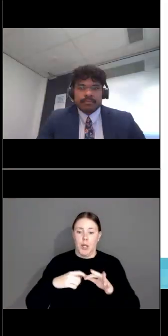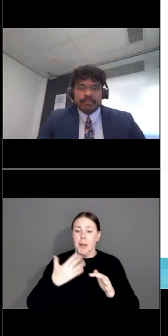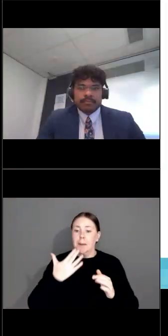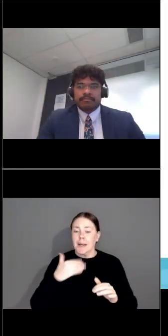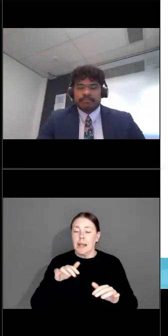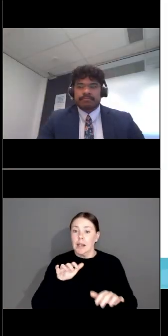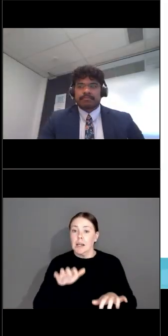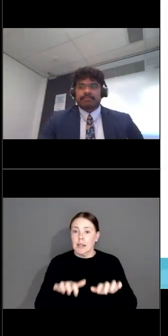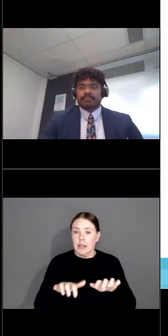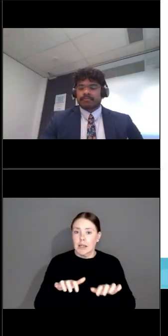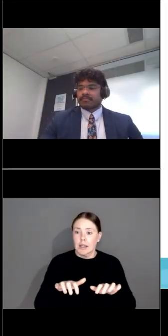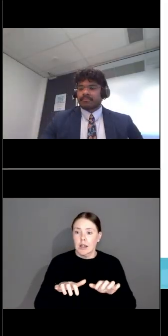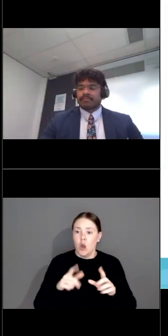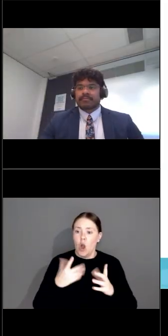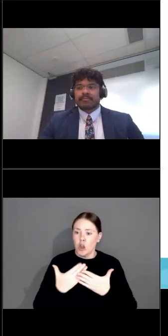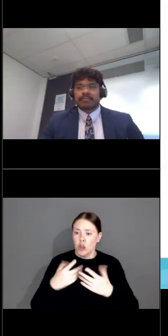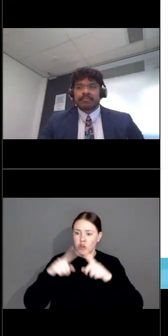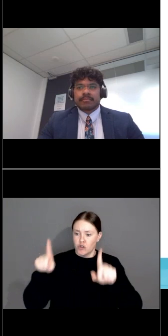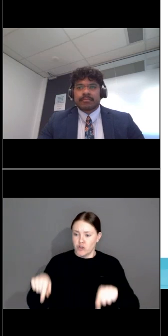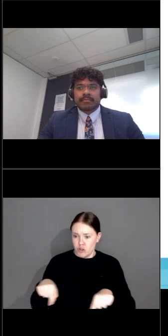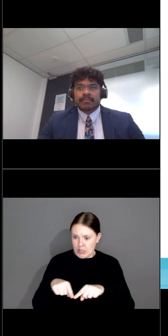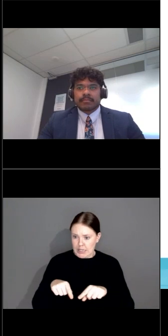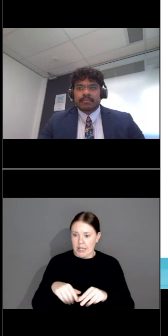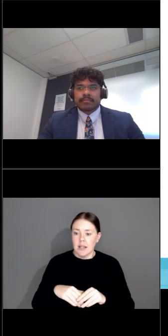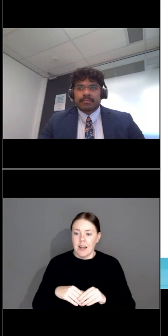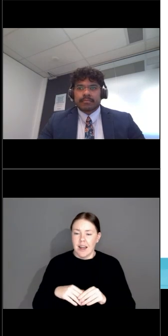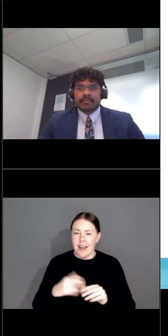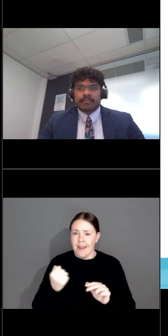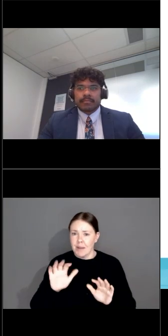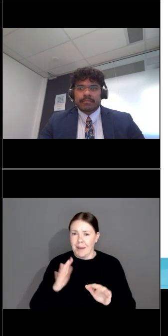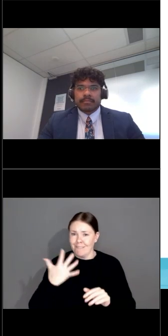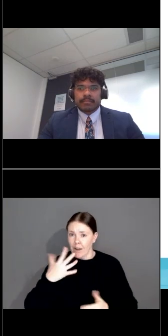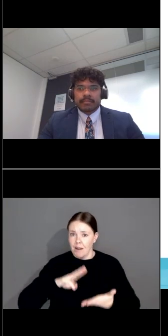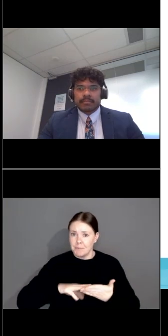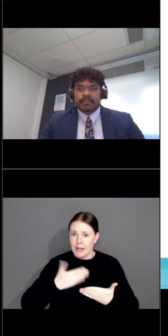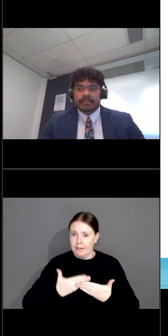box on your screen we've got about five minutes before the end of the webinar so while I'll give